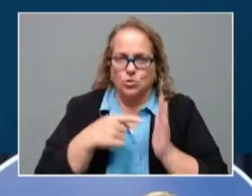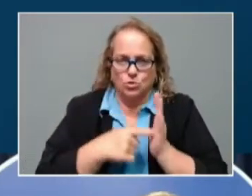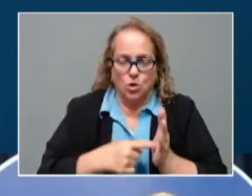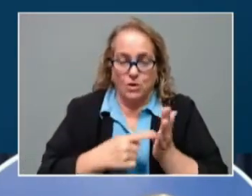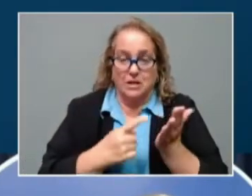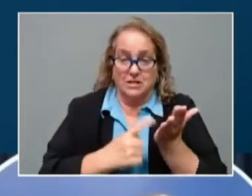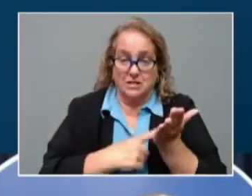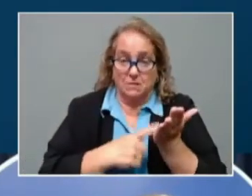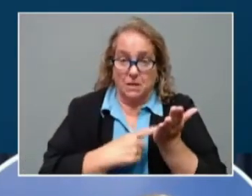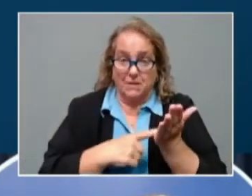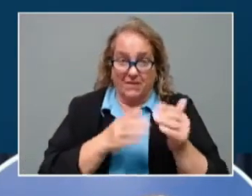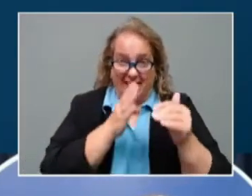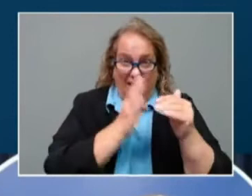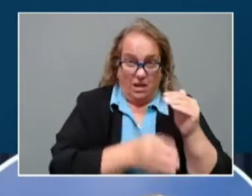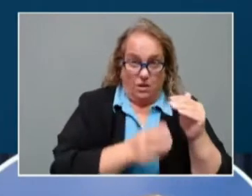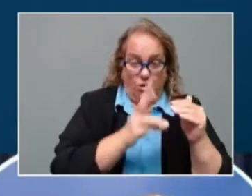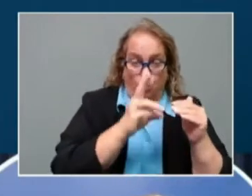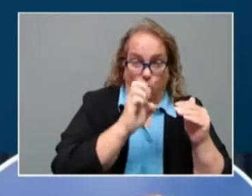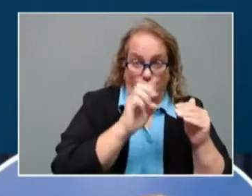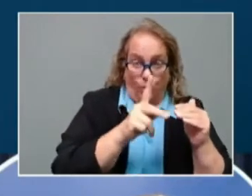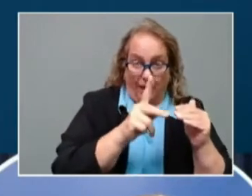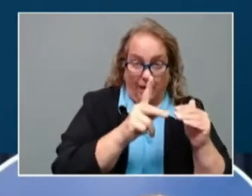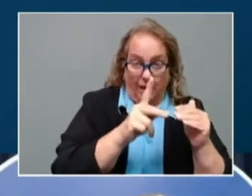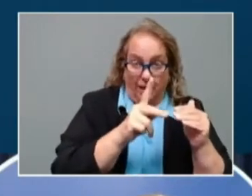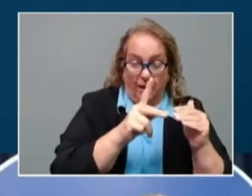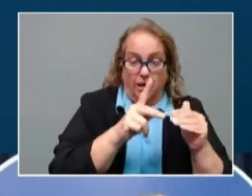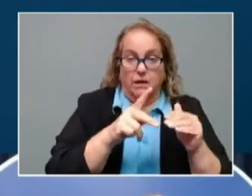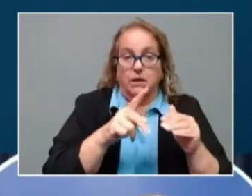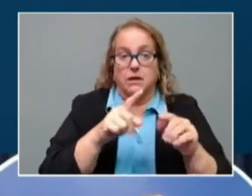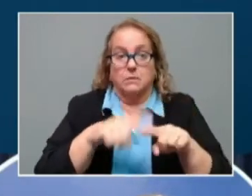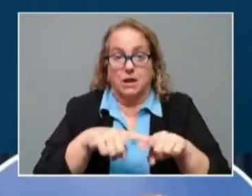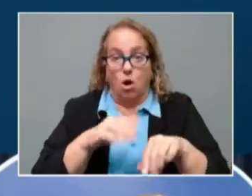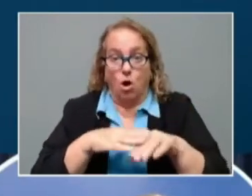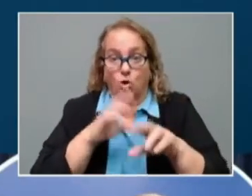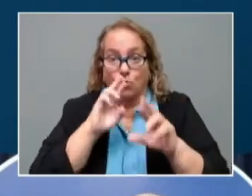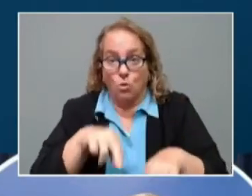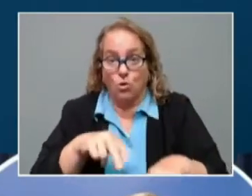based on reporting uh We see a decreased number. But again if we can